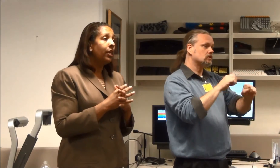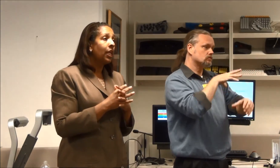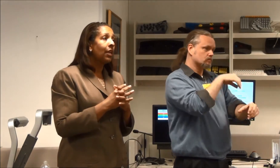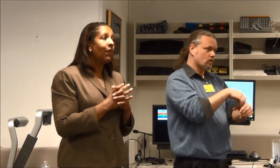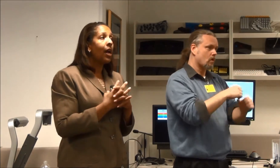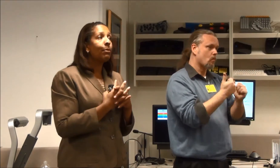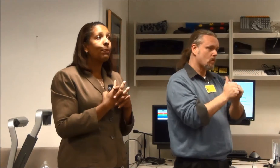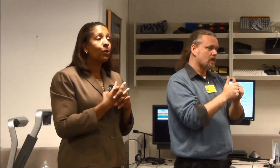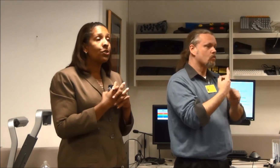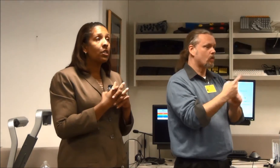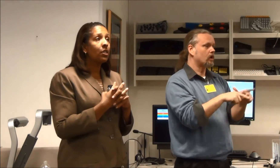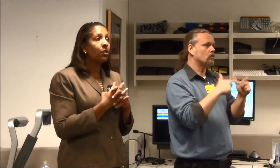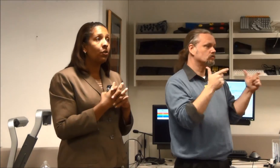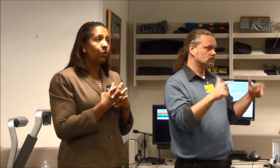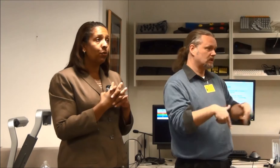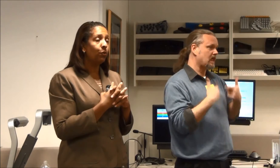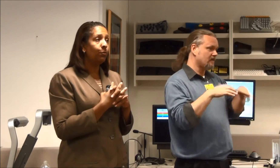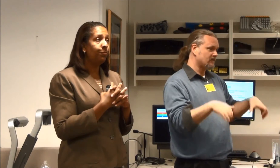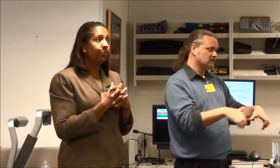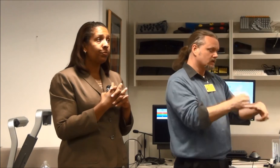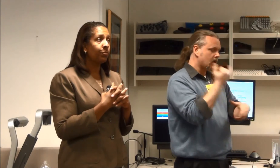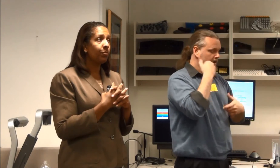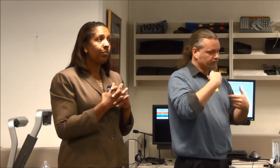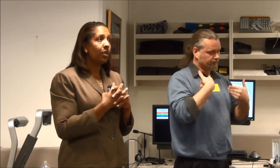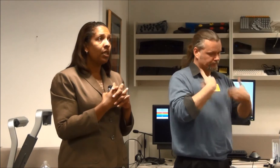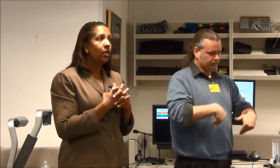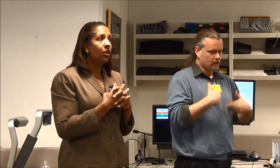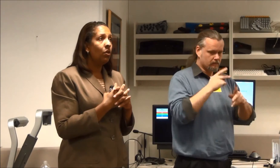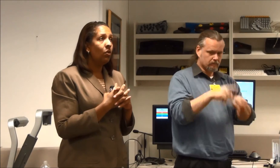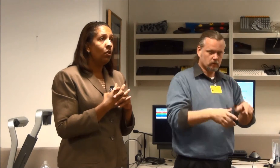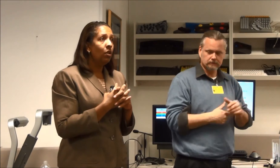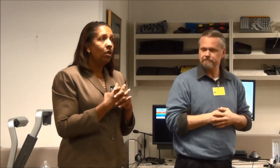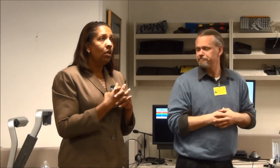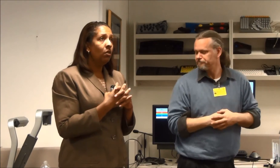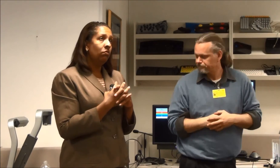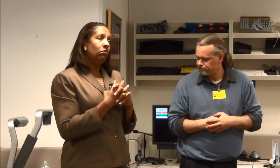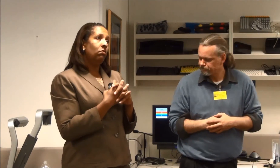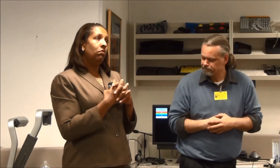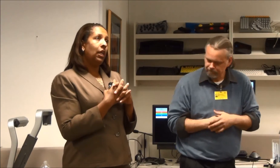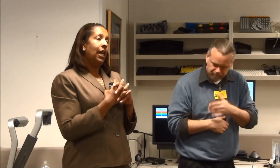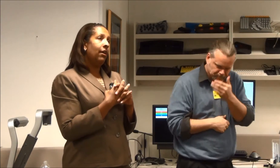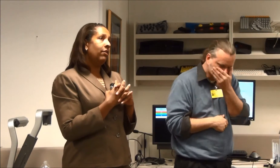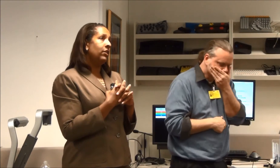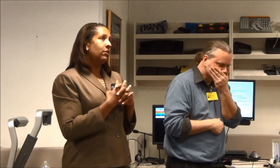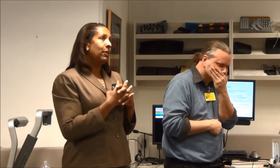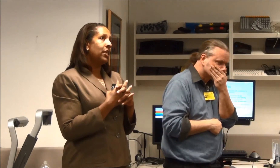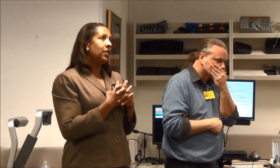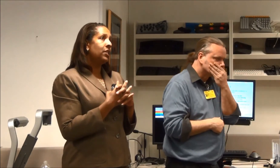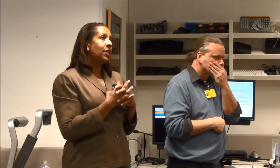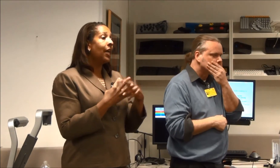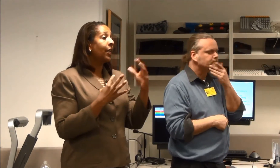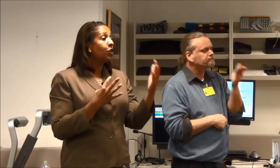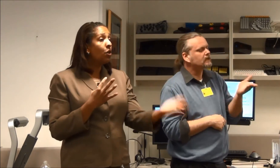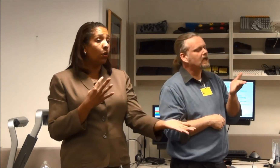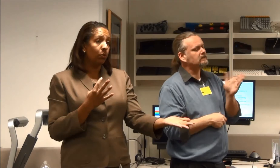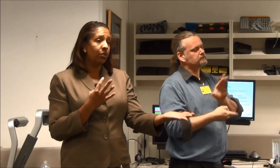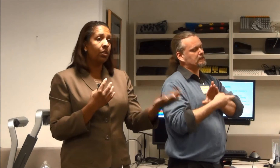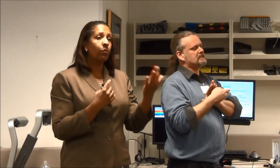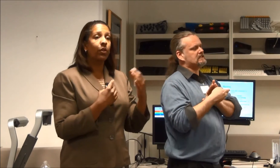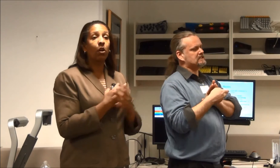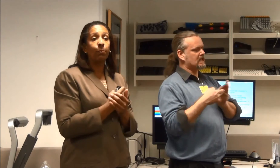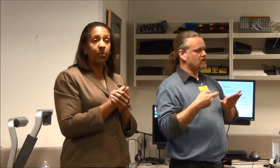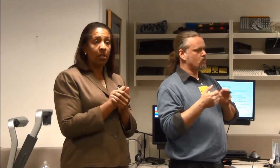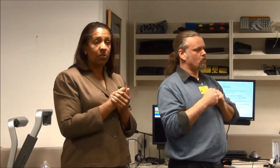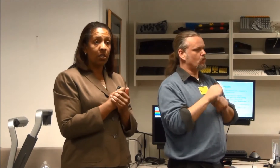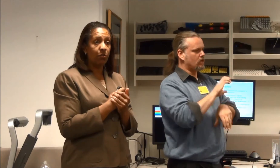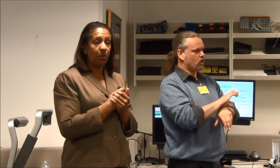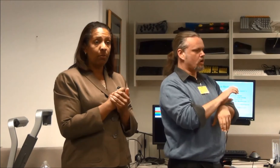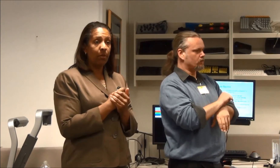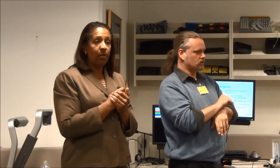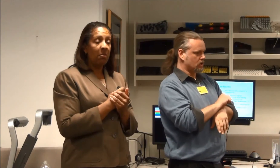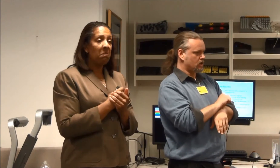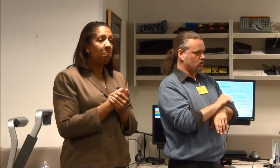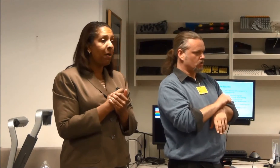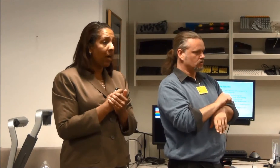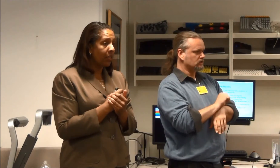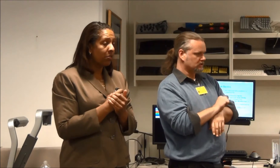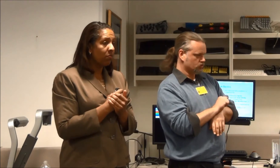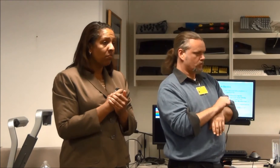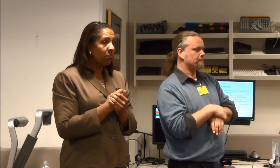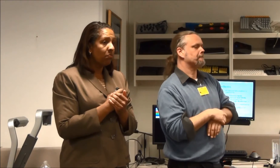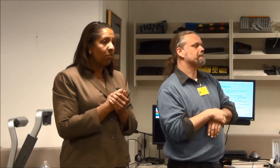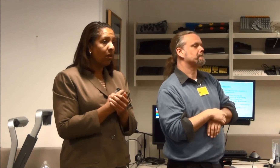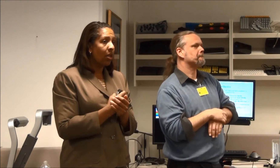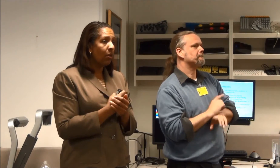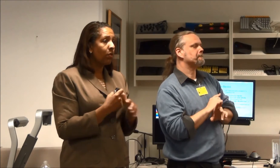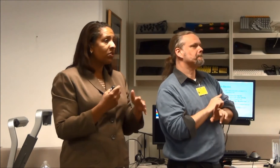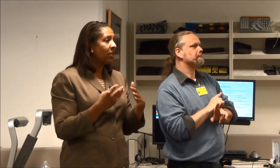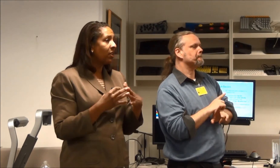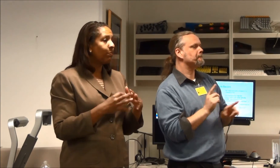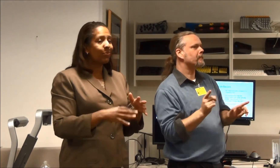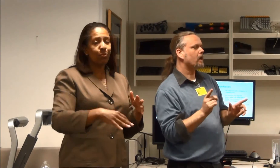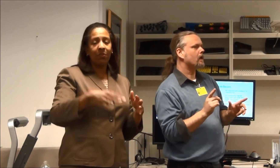So if I am a person who has been diagnosed with carpal tunnel syndrome, but it was sort